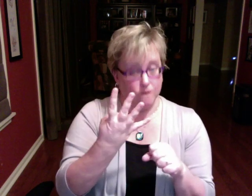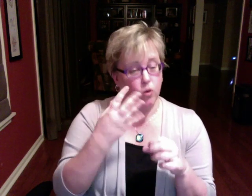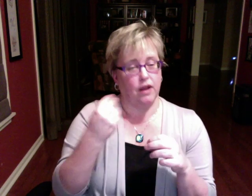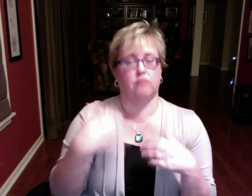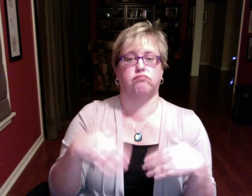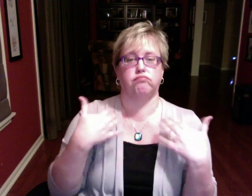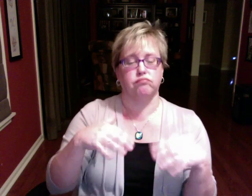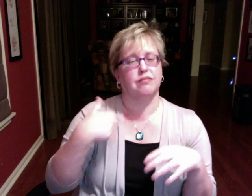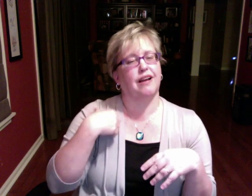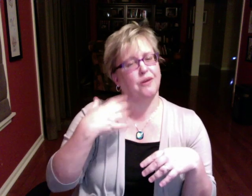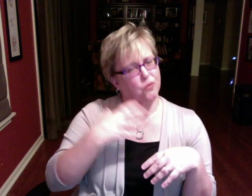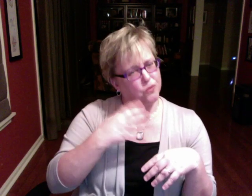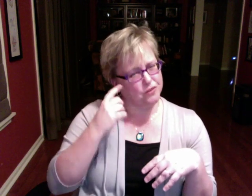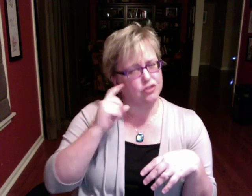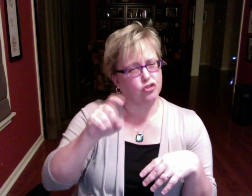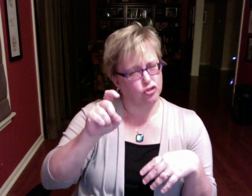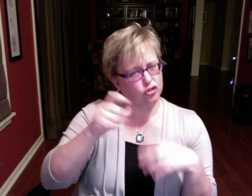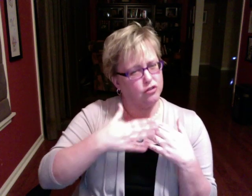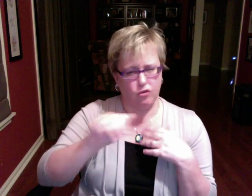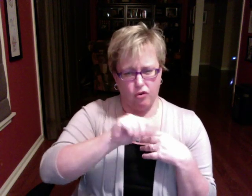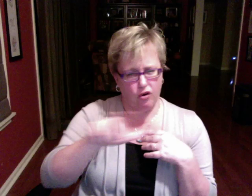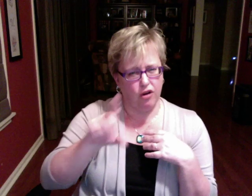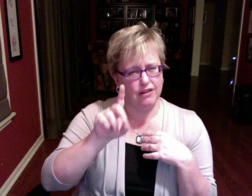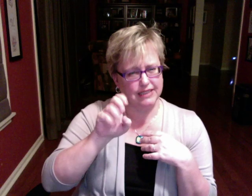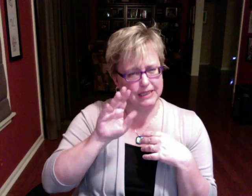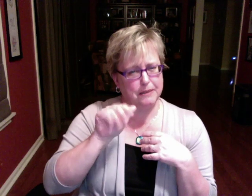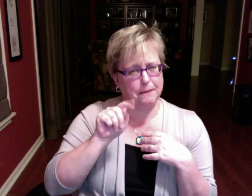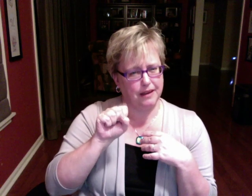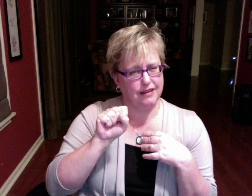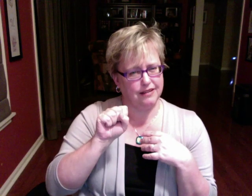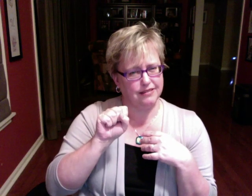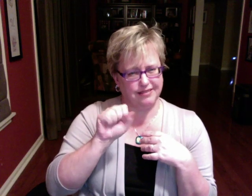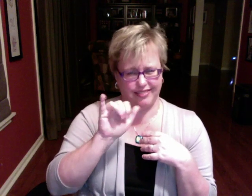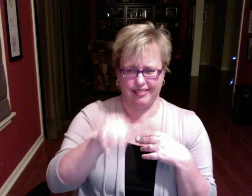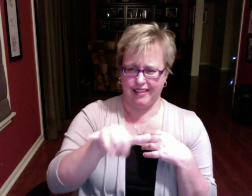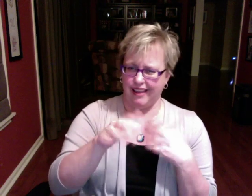I really feel all debates should automatically be set up like that.